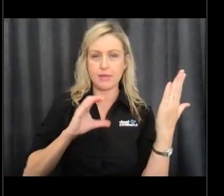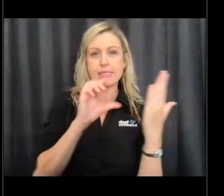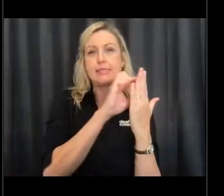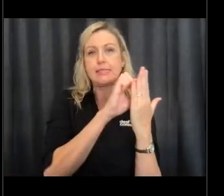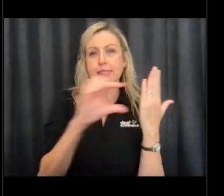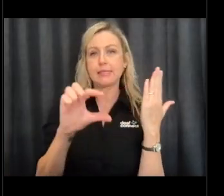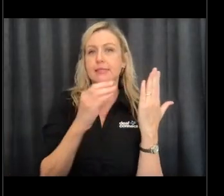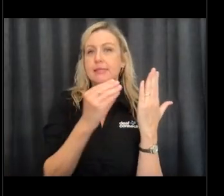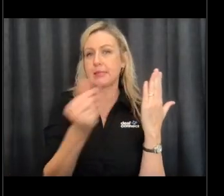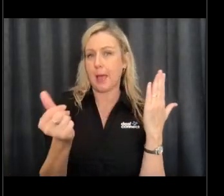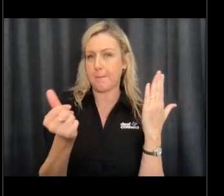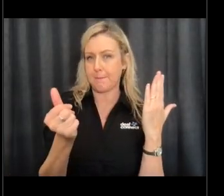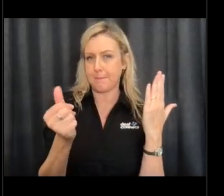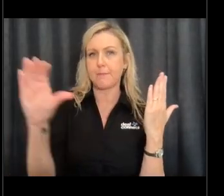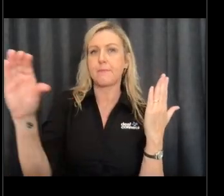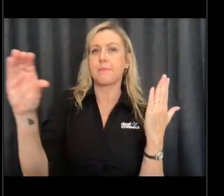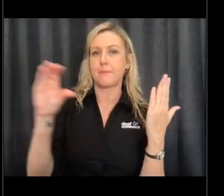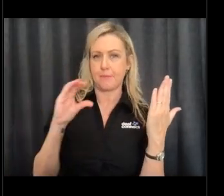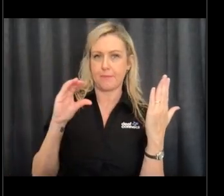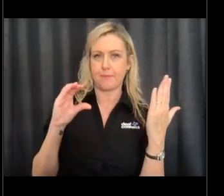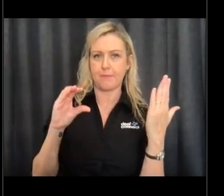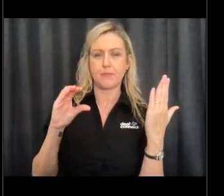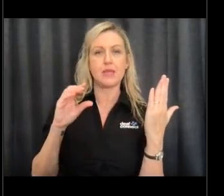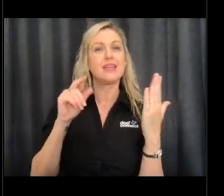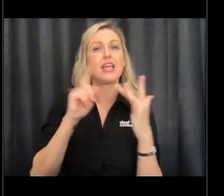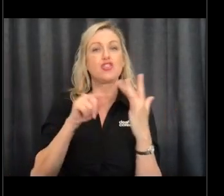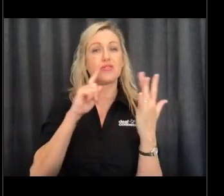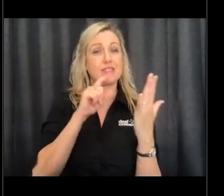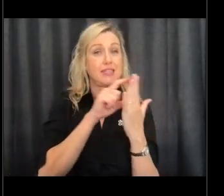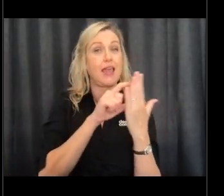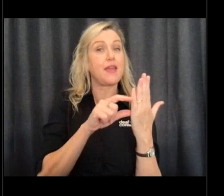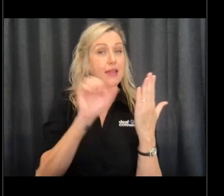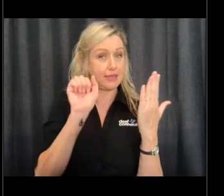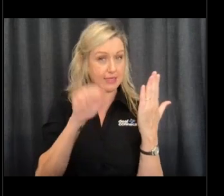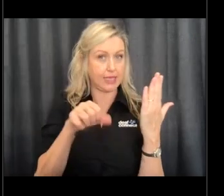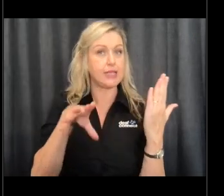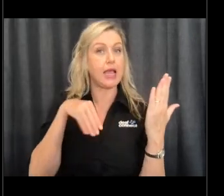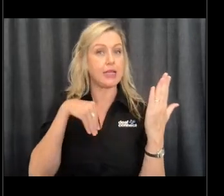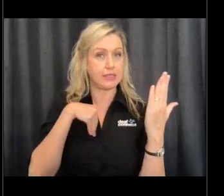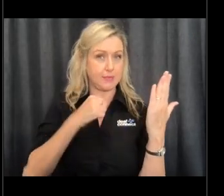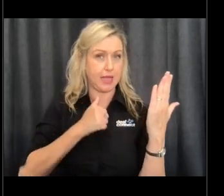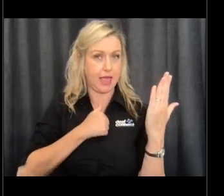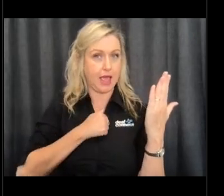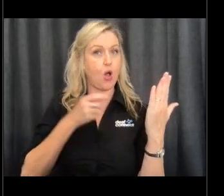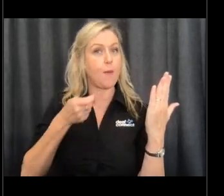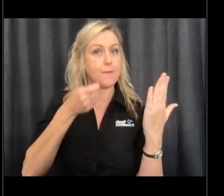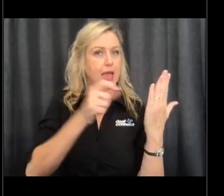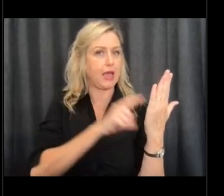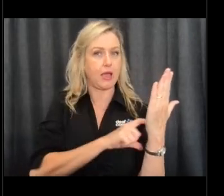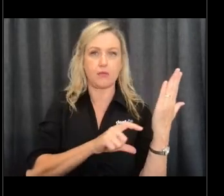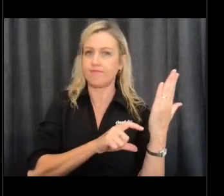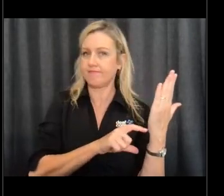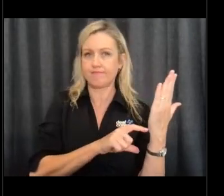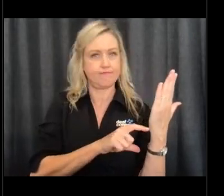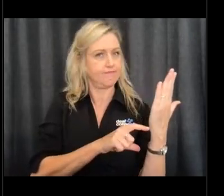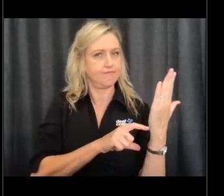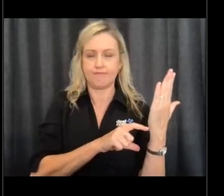why you're not covered is there are exclusion policies for lack of maintenance or wear and